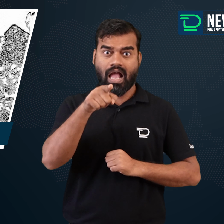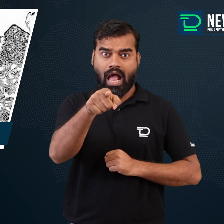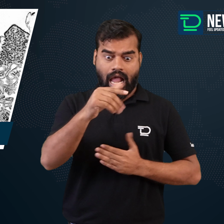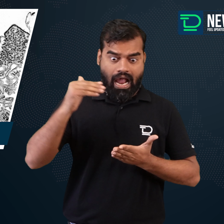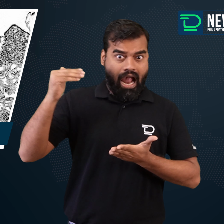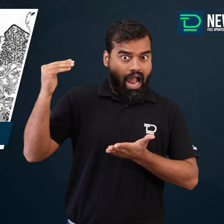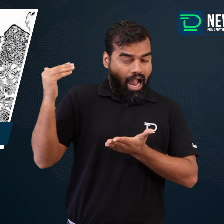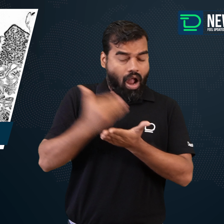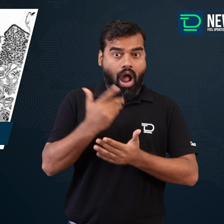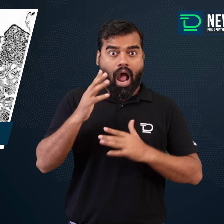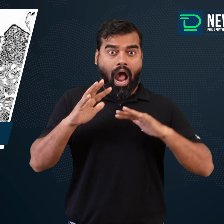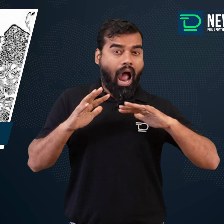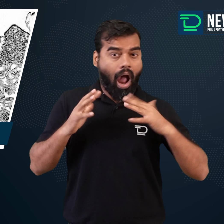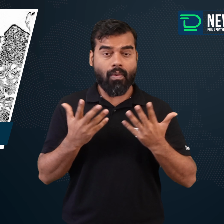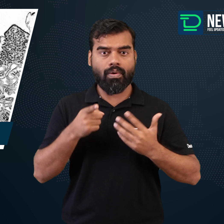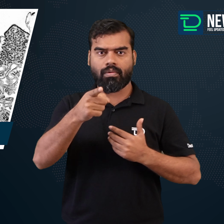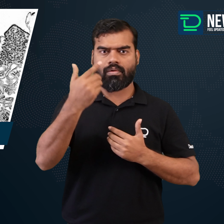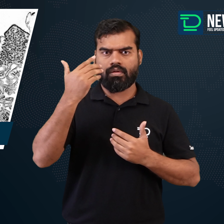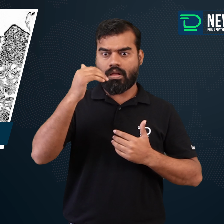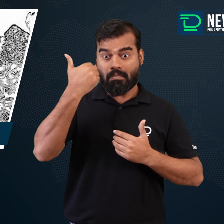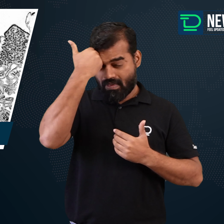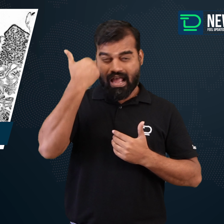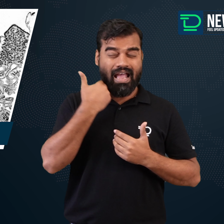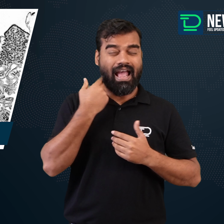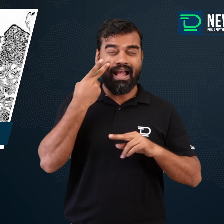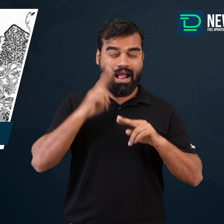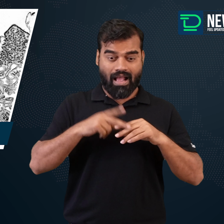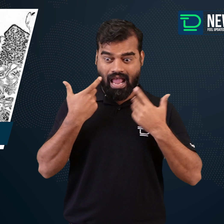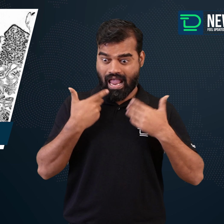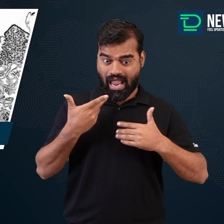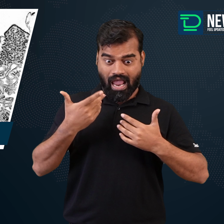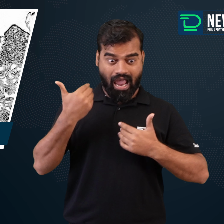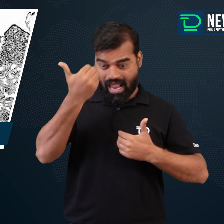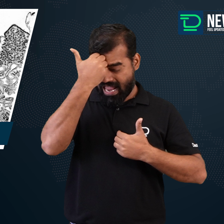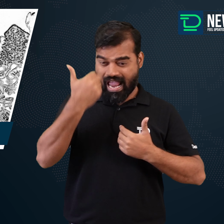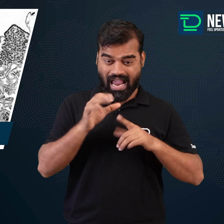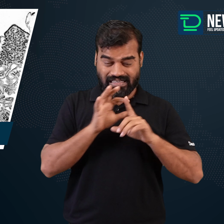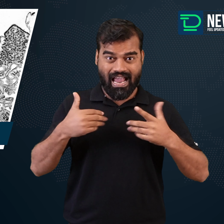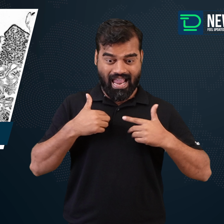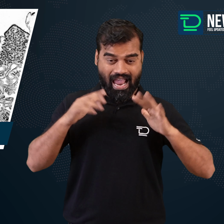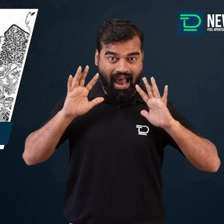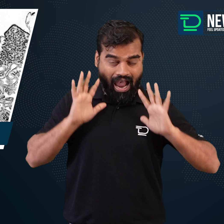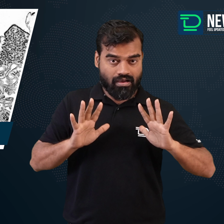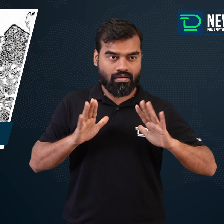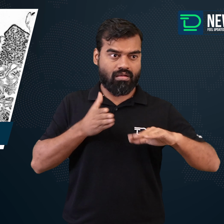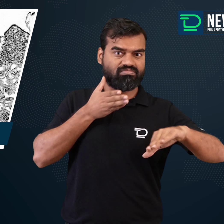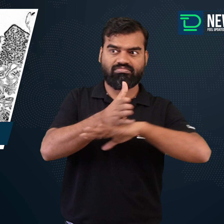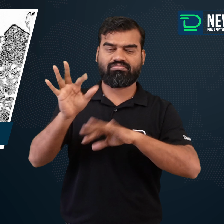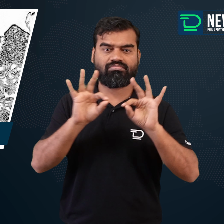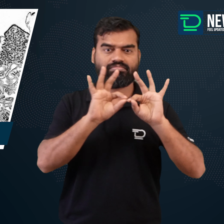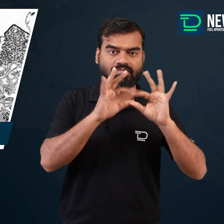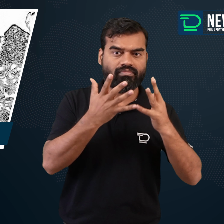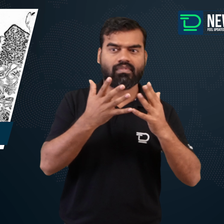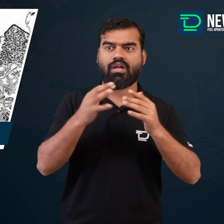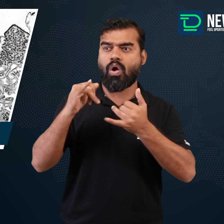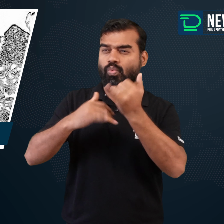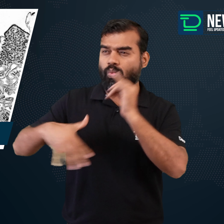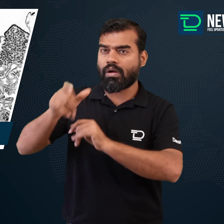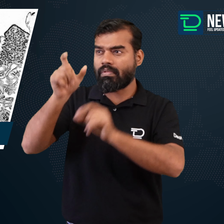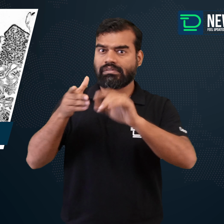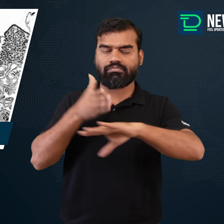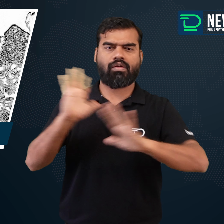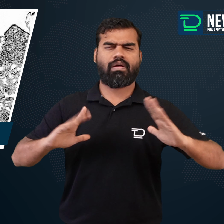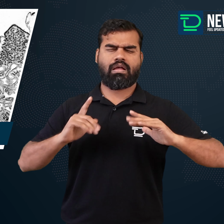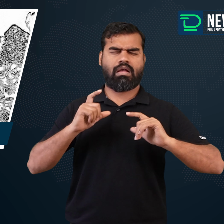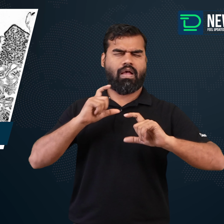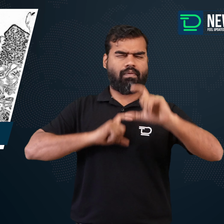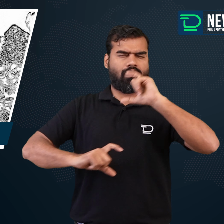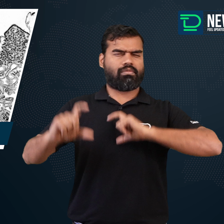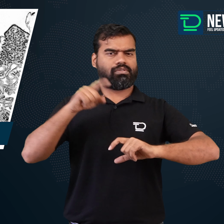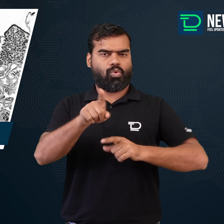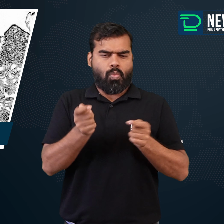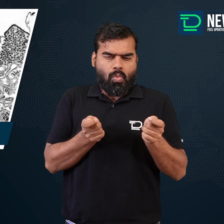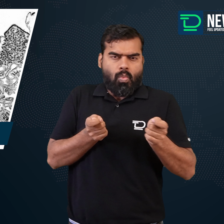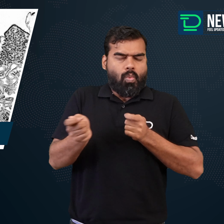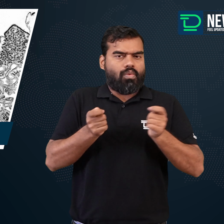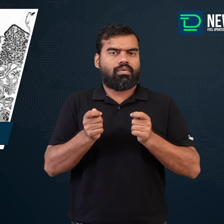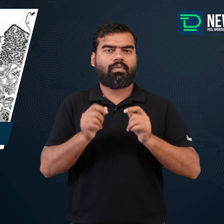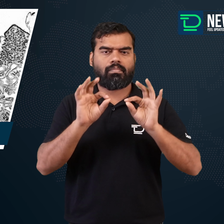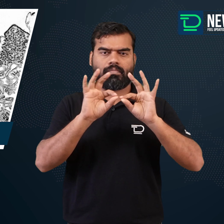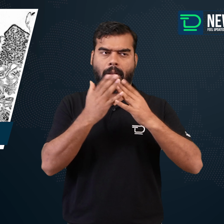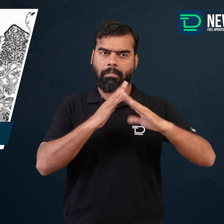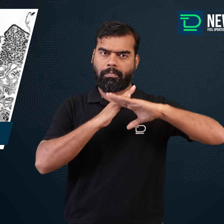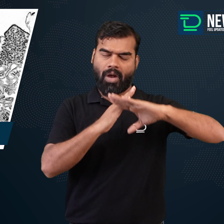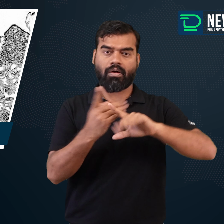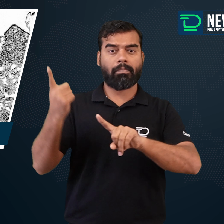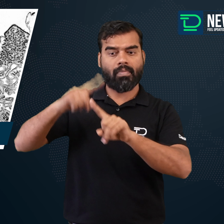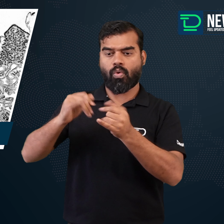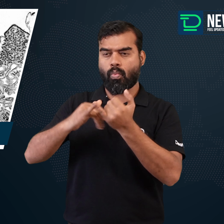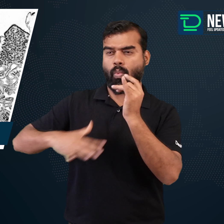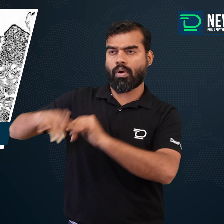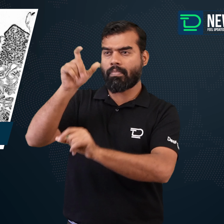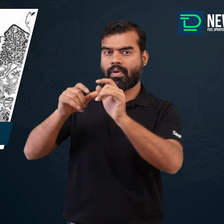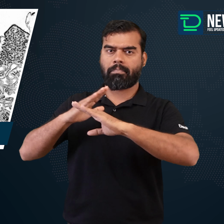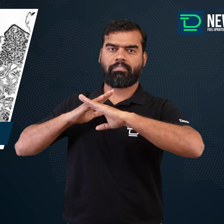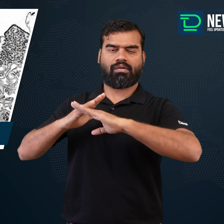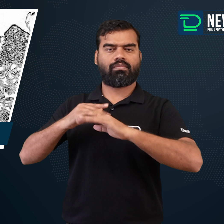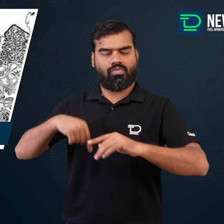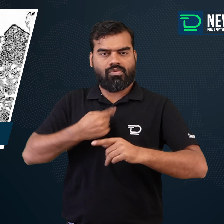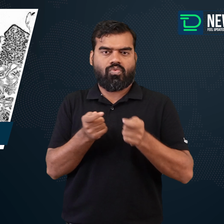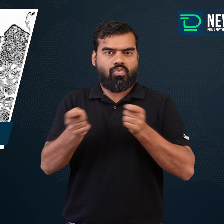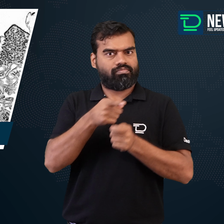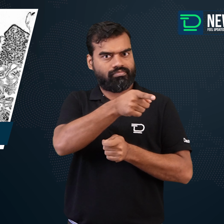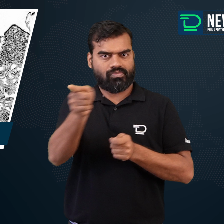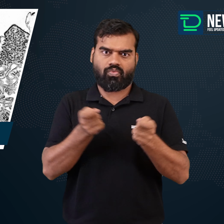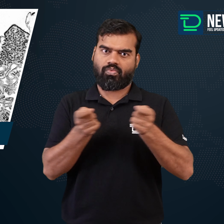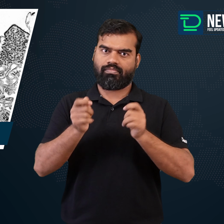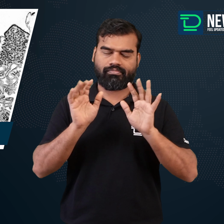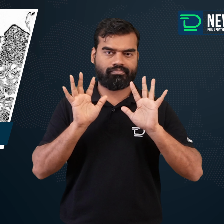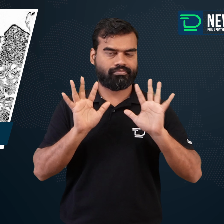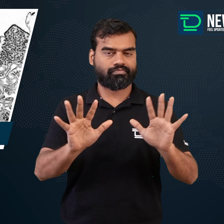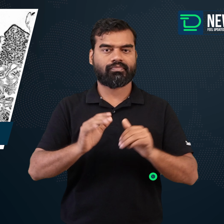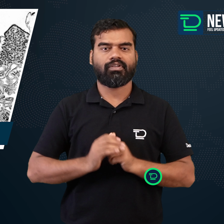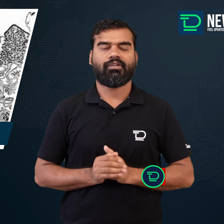Keep your families safe and society.